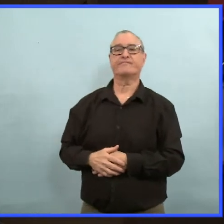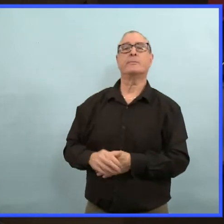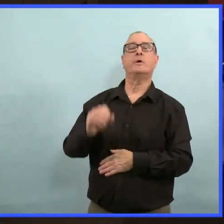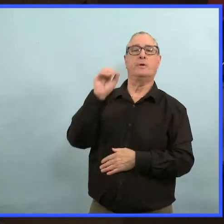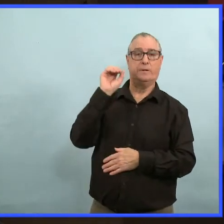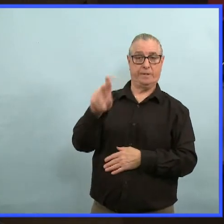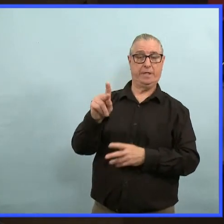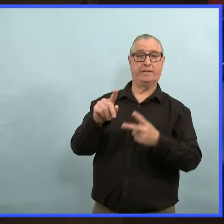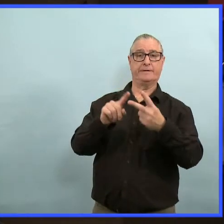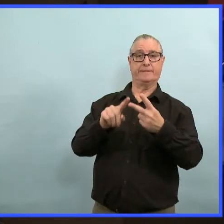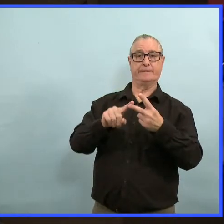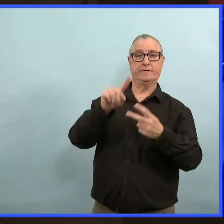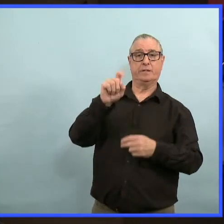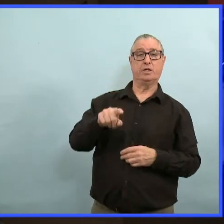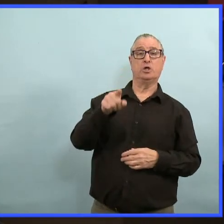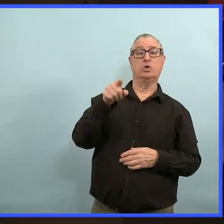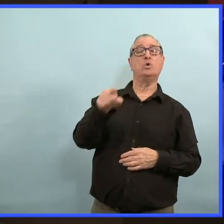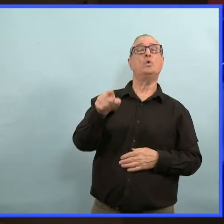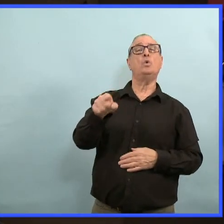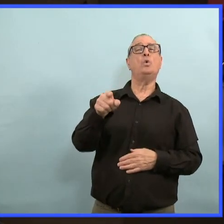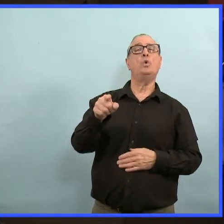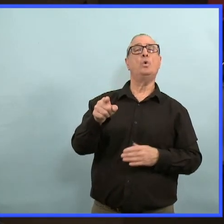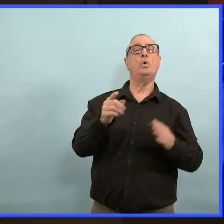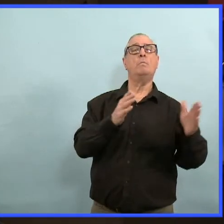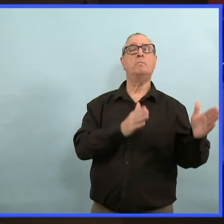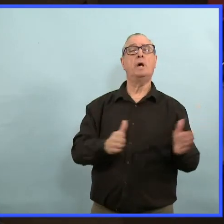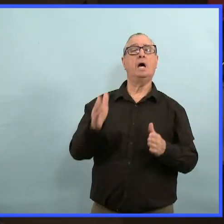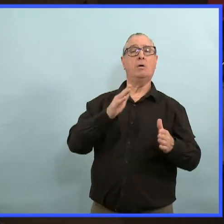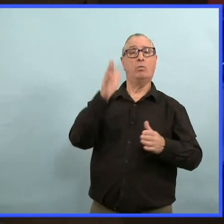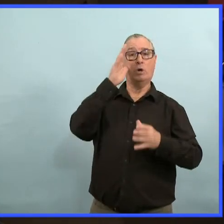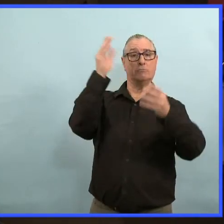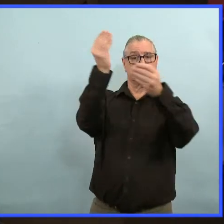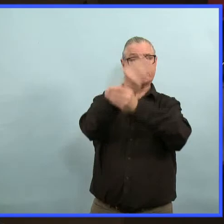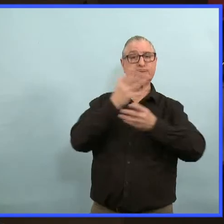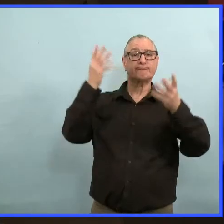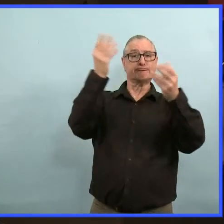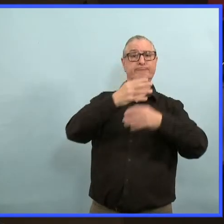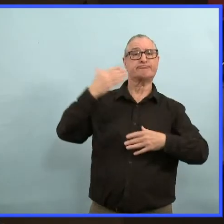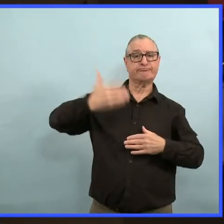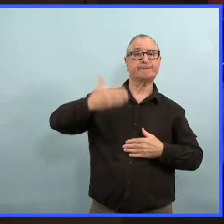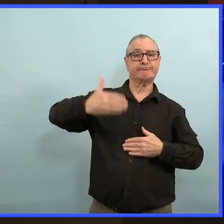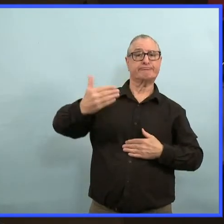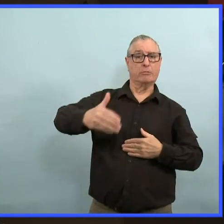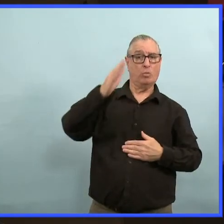on the backlog of surgeries but it is your last update on the covet situation